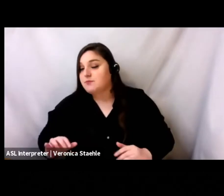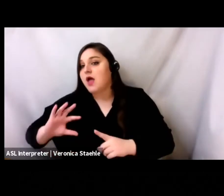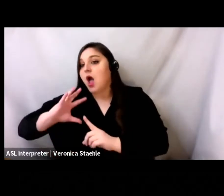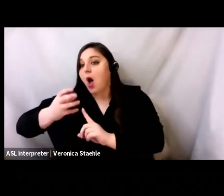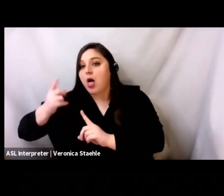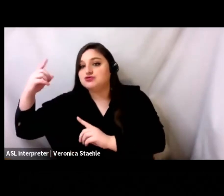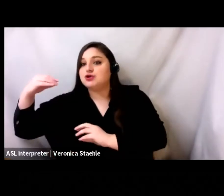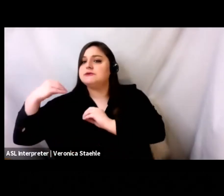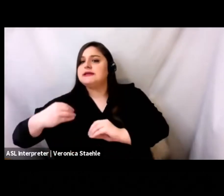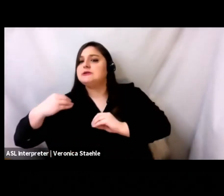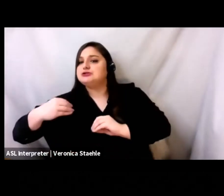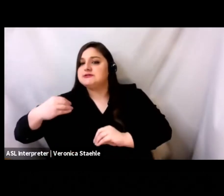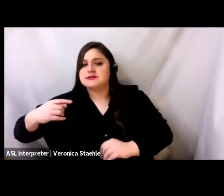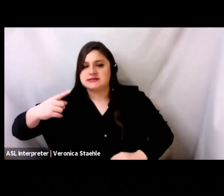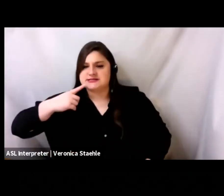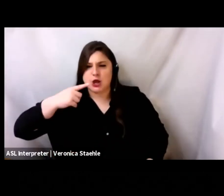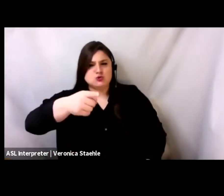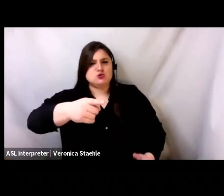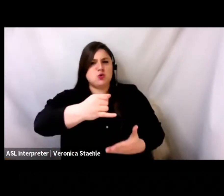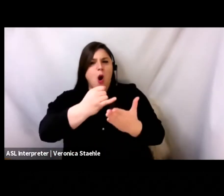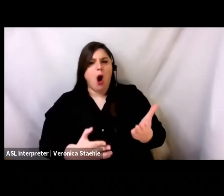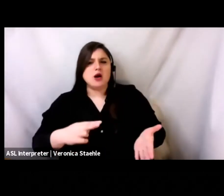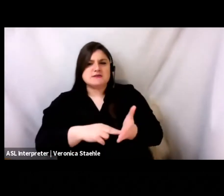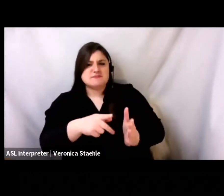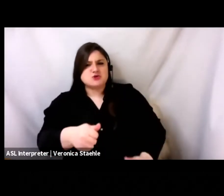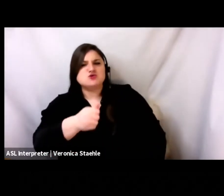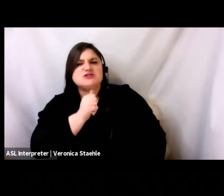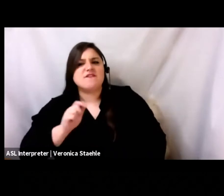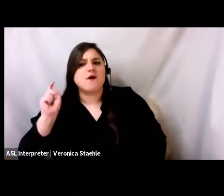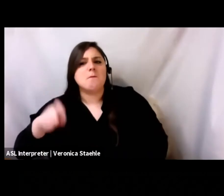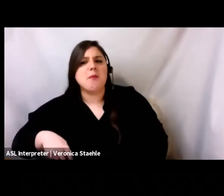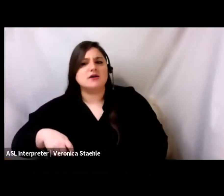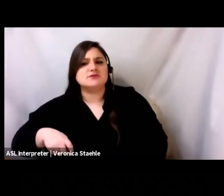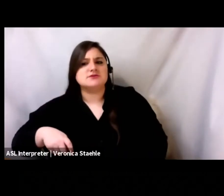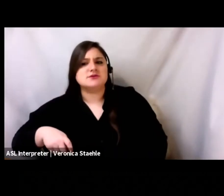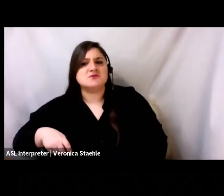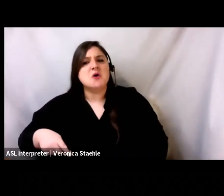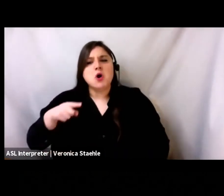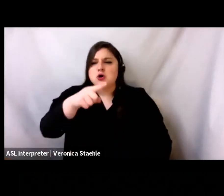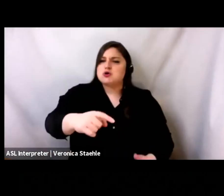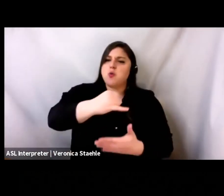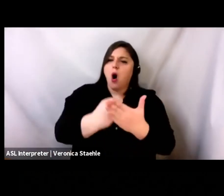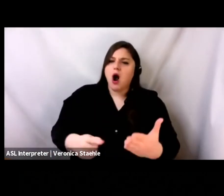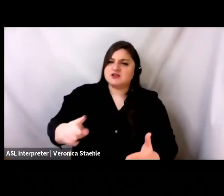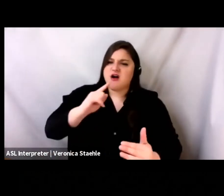you know, you're not deserving or whatever ridiculousness our subconscious might be spewing.